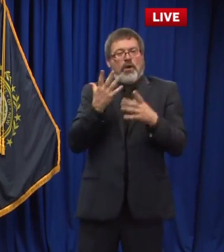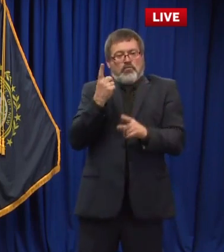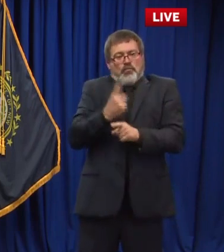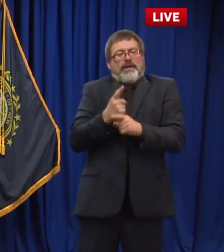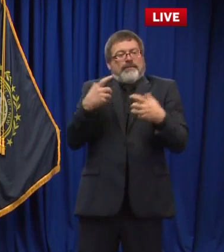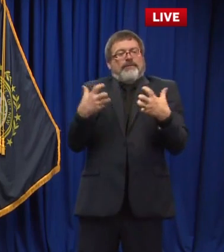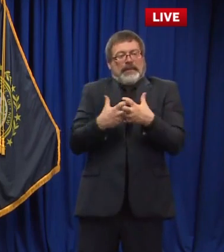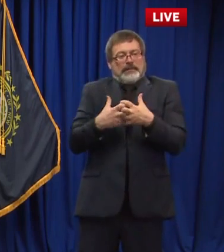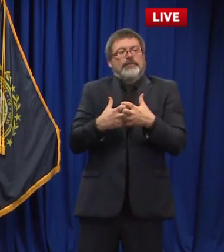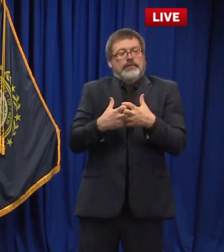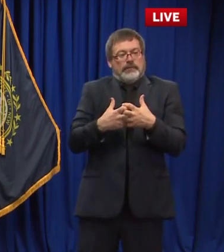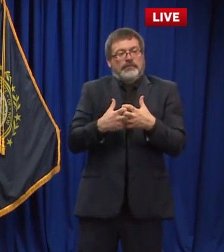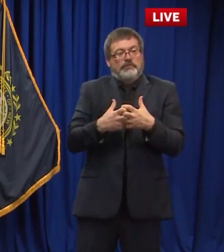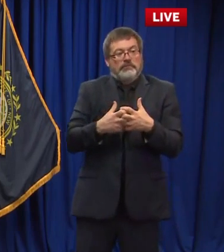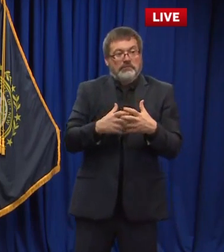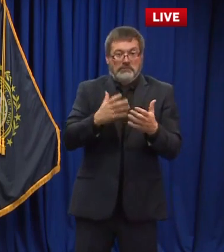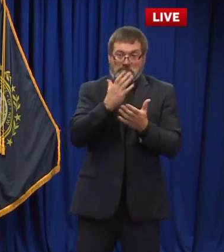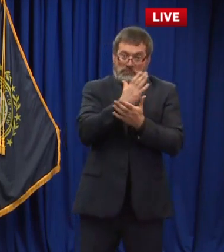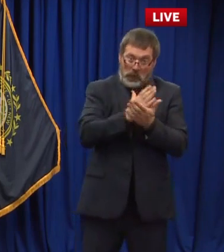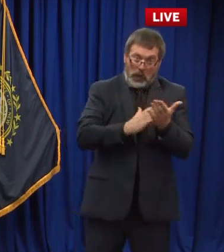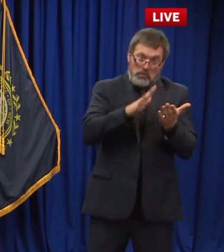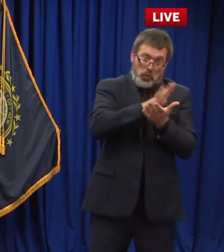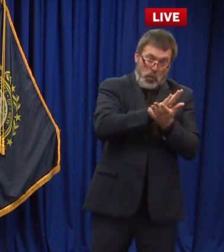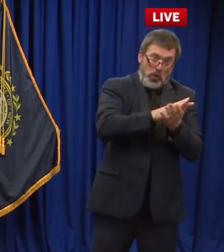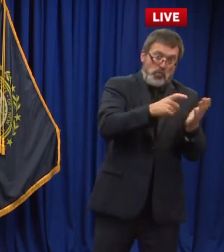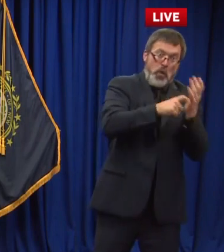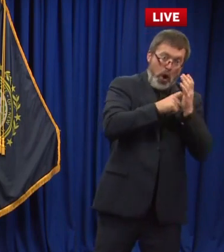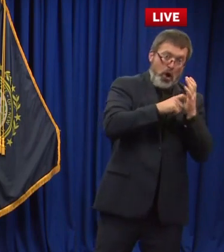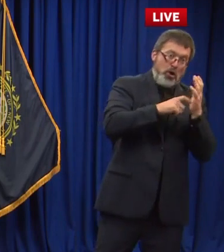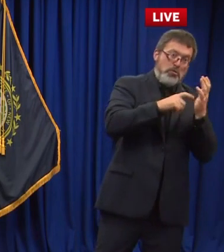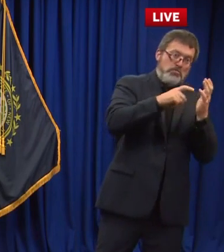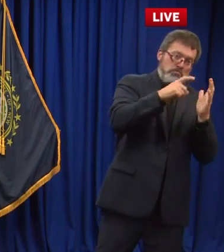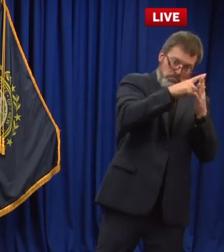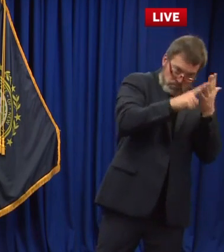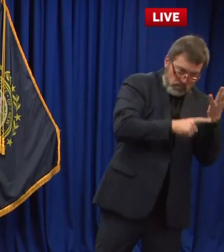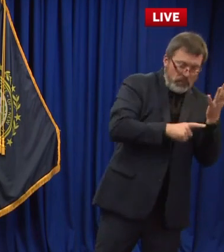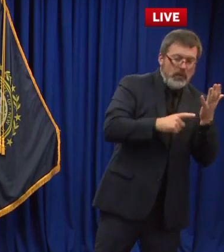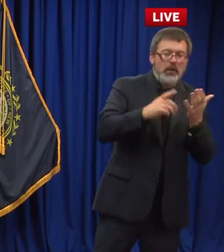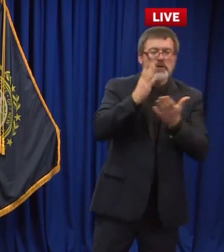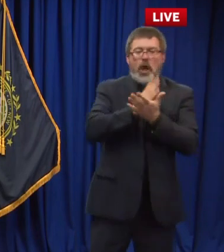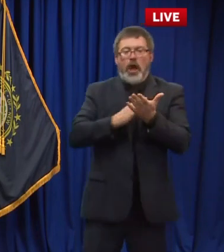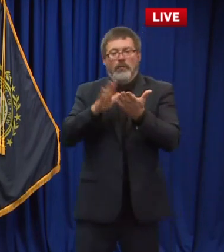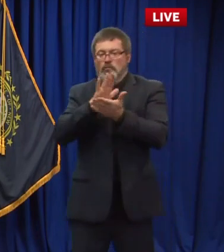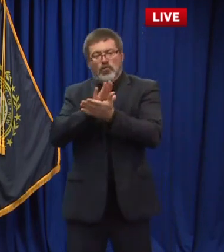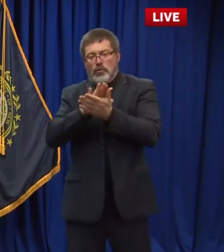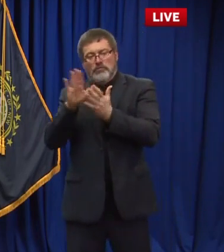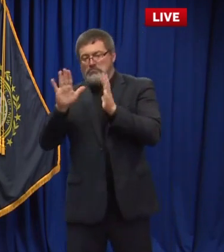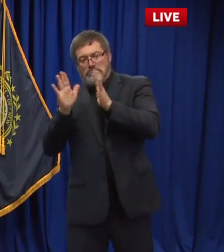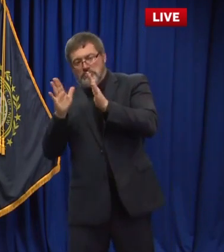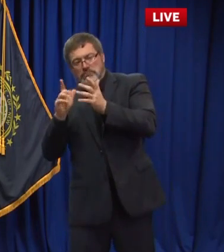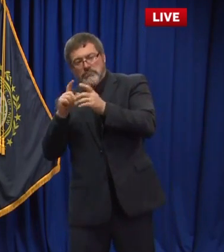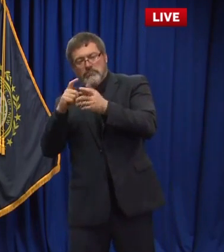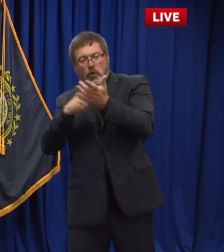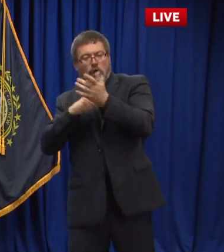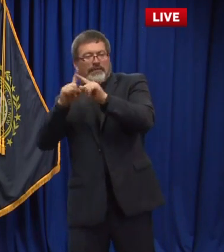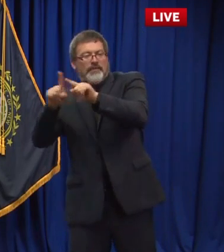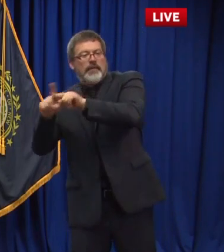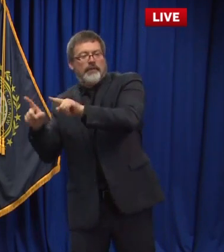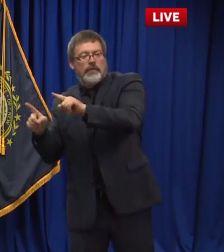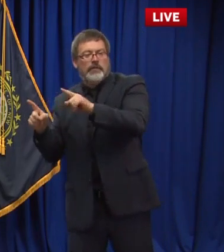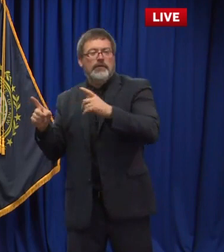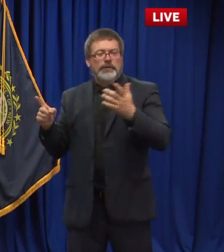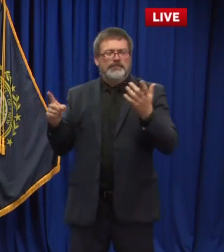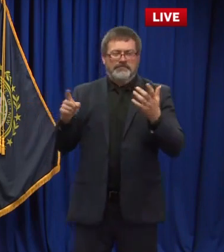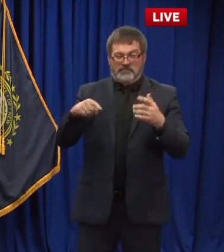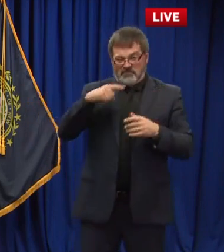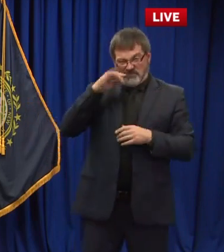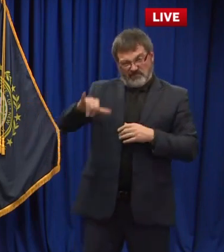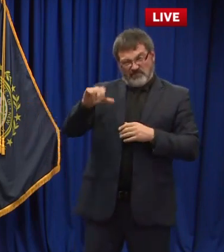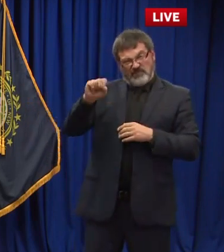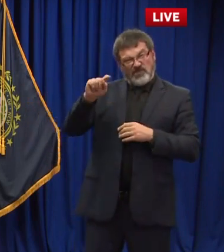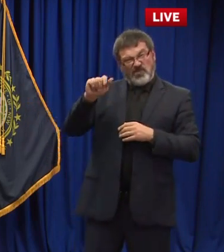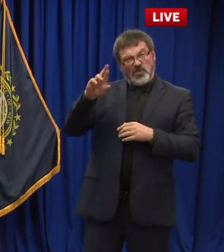SO THIS FLEXIBILITY GIVES US A LOT OF ASSURANCE THAT IT CAN BE DONE RIGHT AND IT CAN BE SAFE.